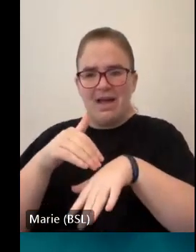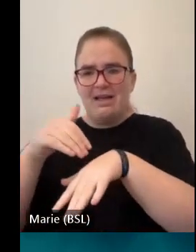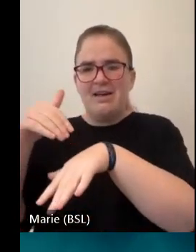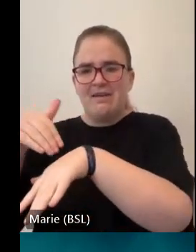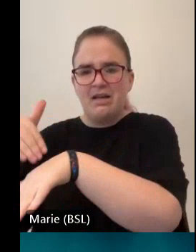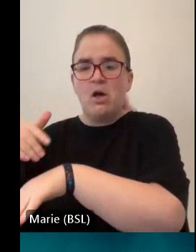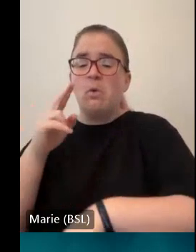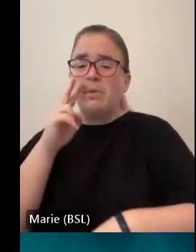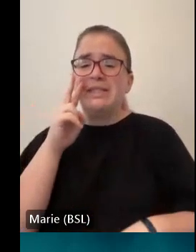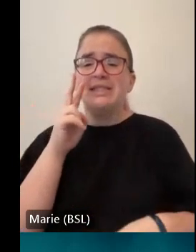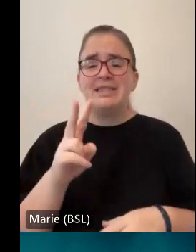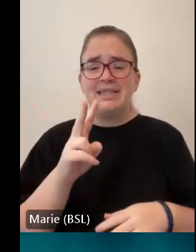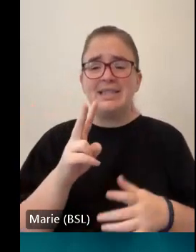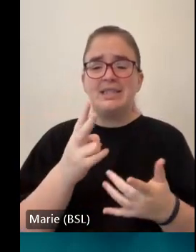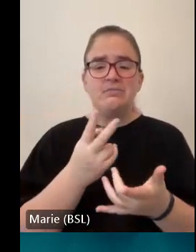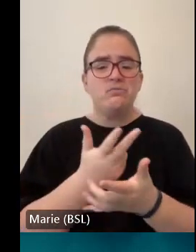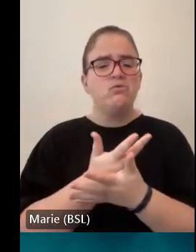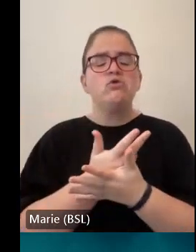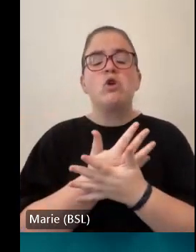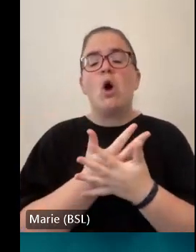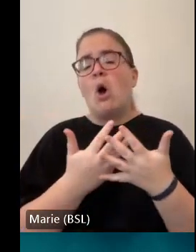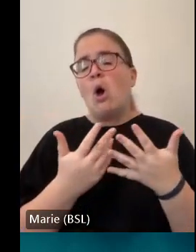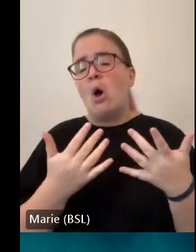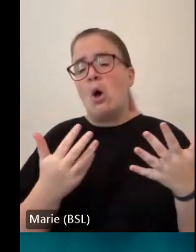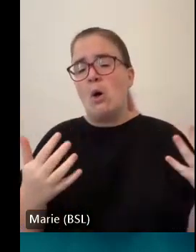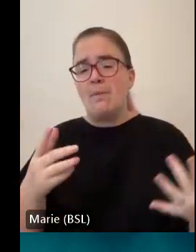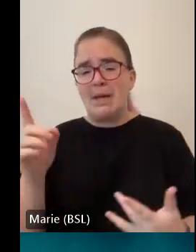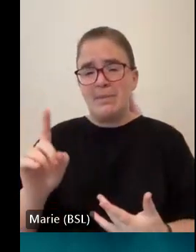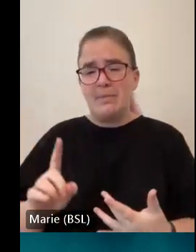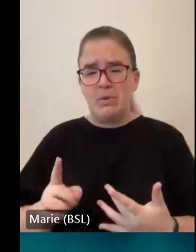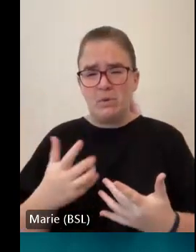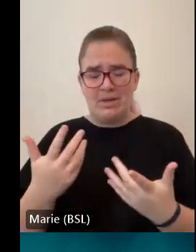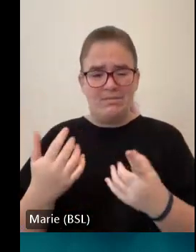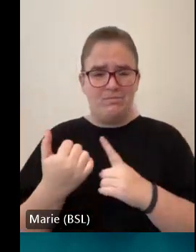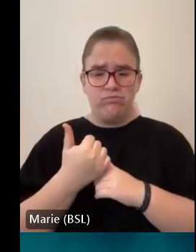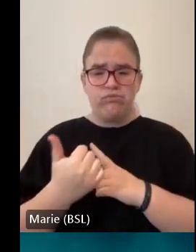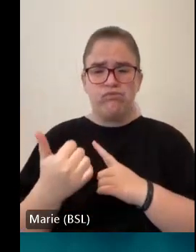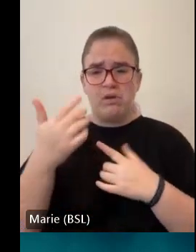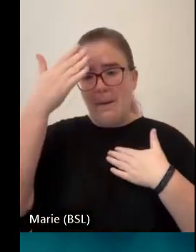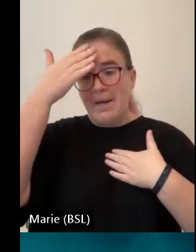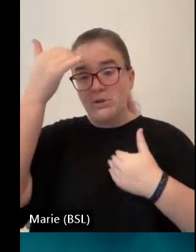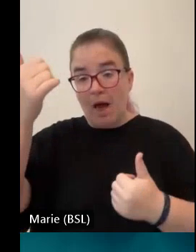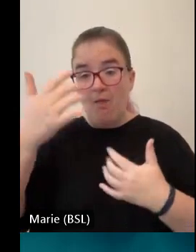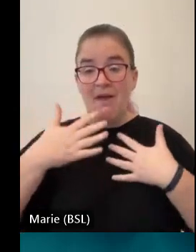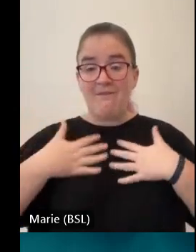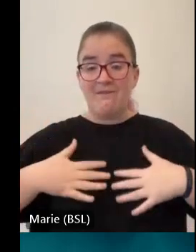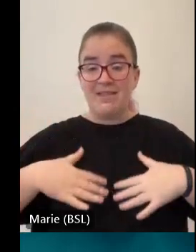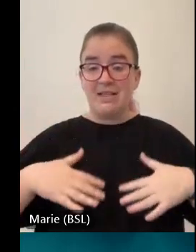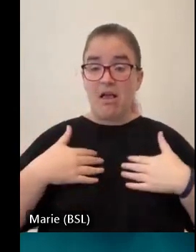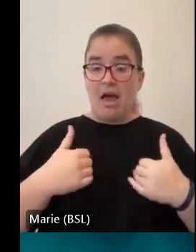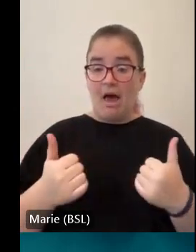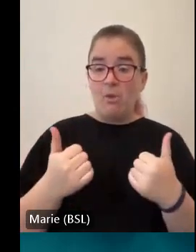we do see a people with a huge impact on their mental health and their physical health and wellbeing.